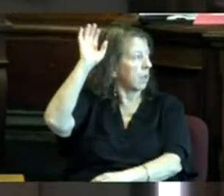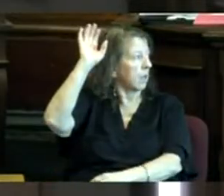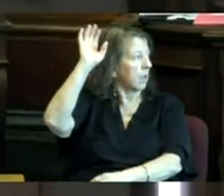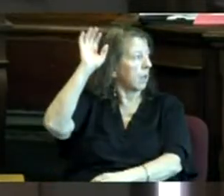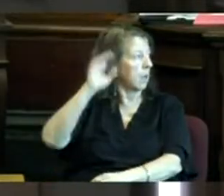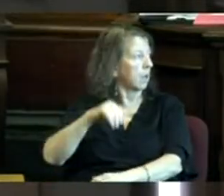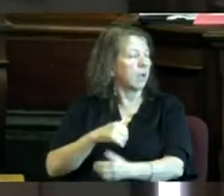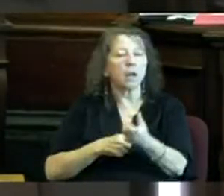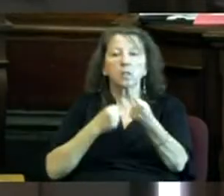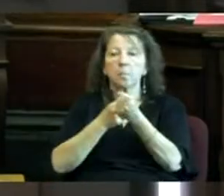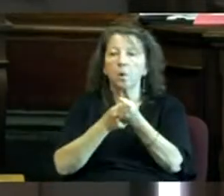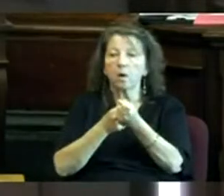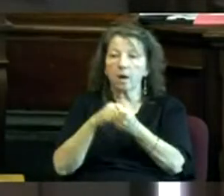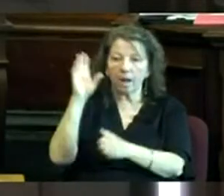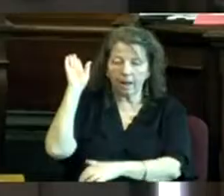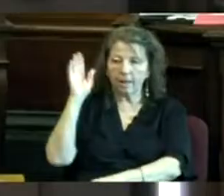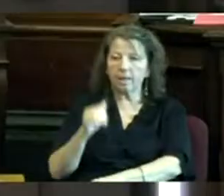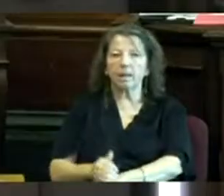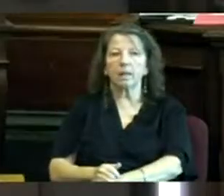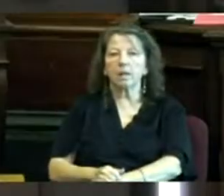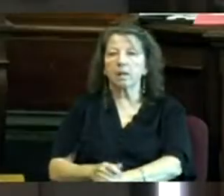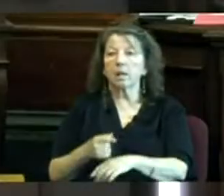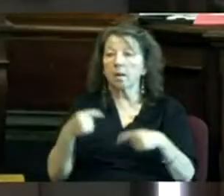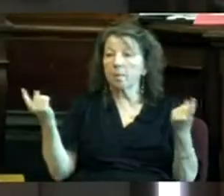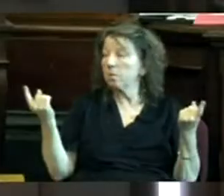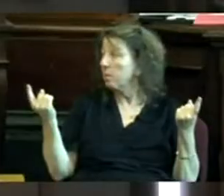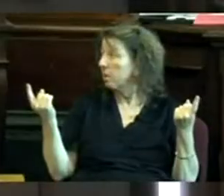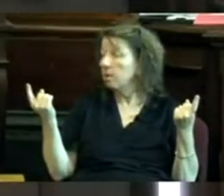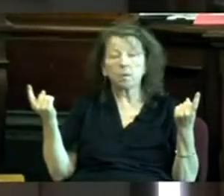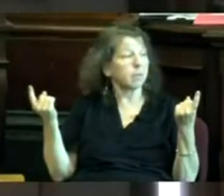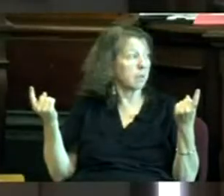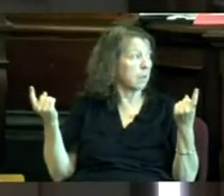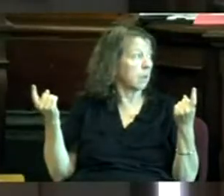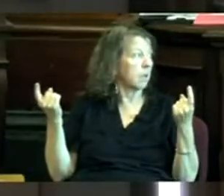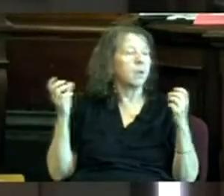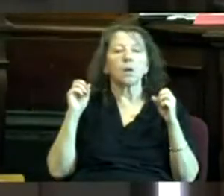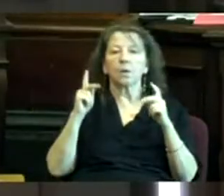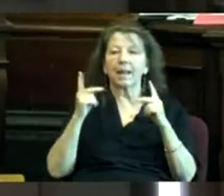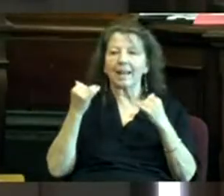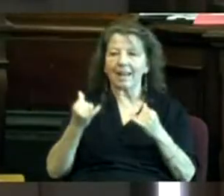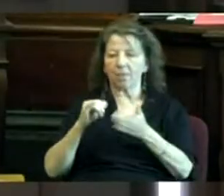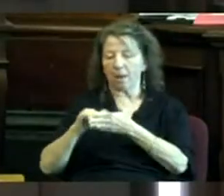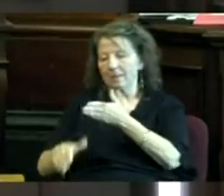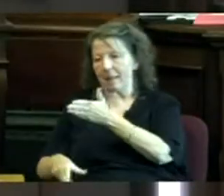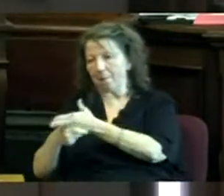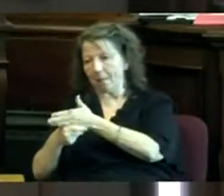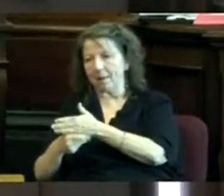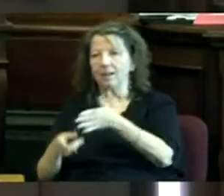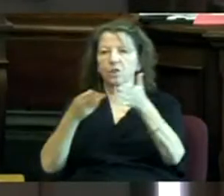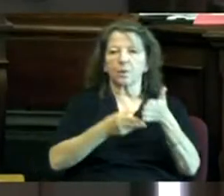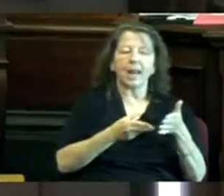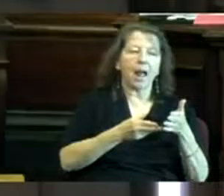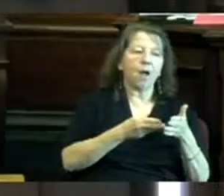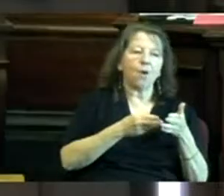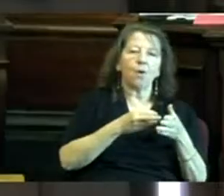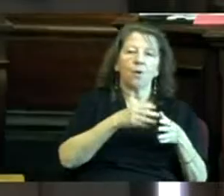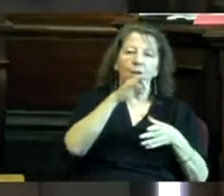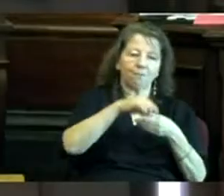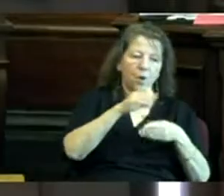it's been moved and seconded. All in favor on the committee. I'll second, it's been moved and seconded. All in favor, please